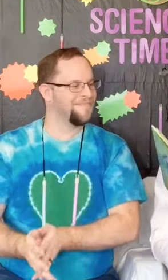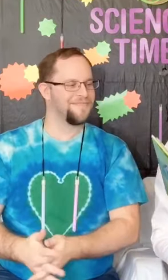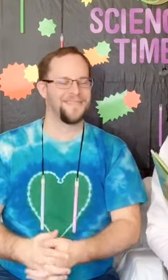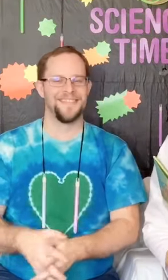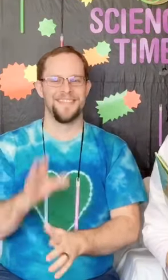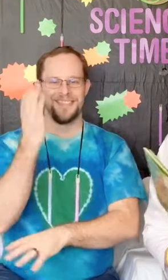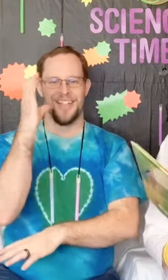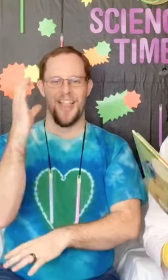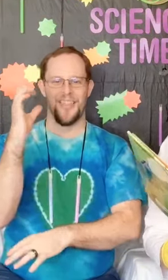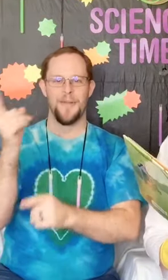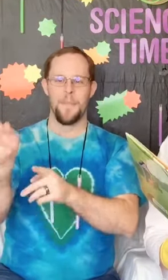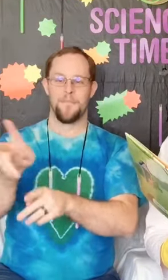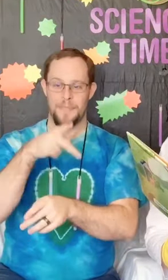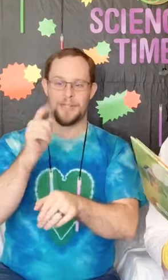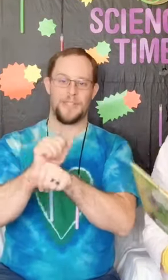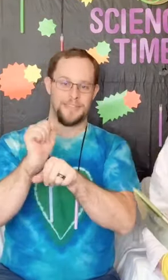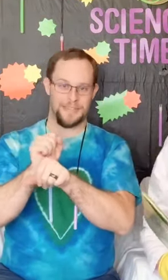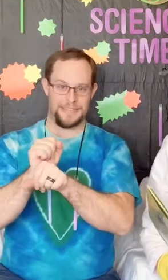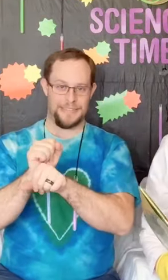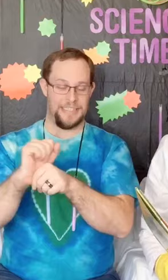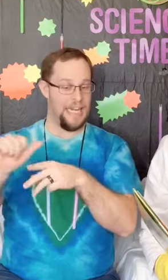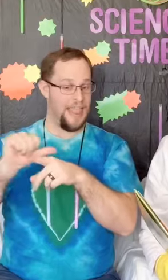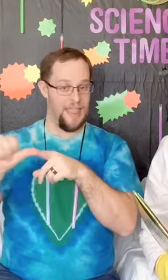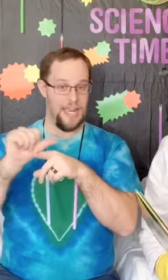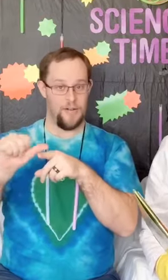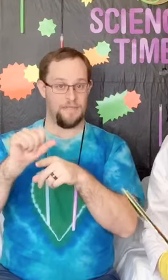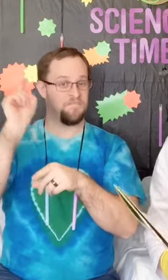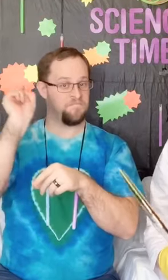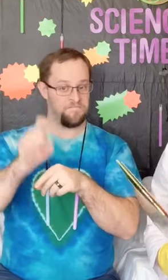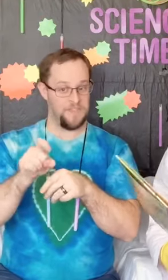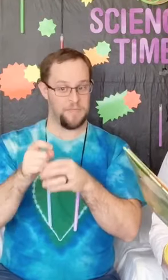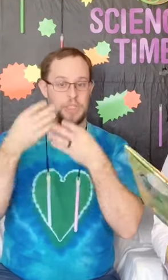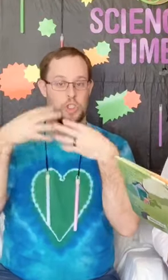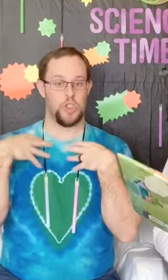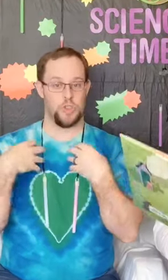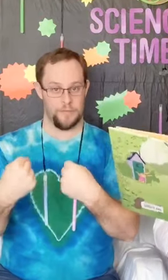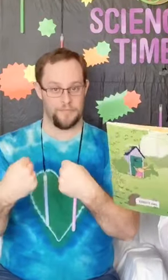Charlotte went back to work. The carrots needed to be cured. So she